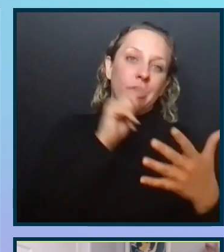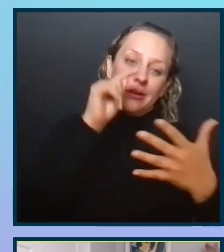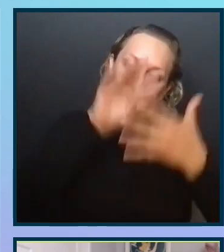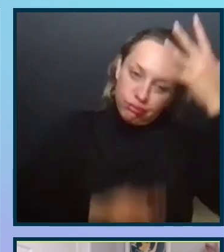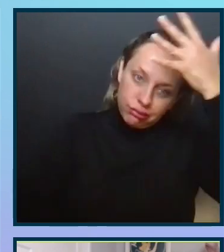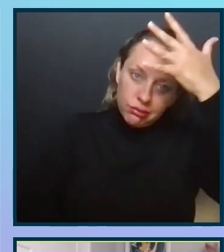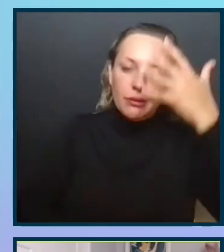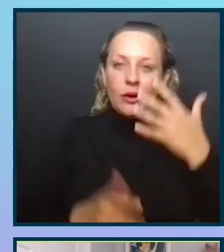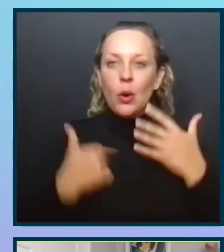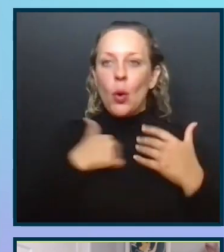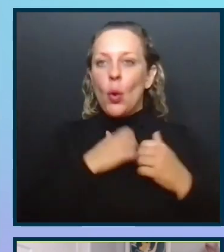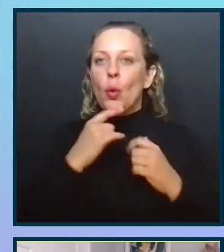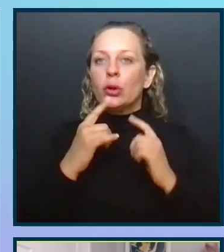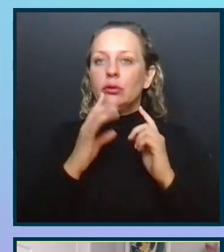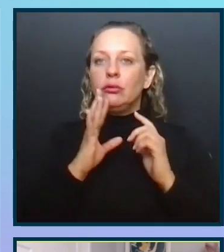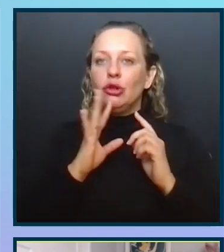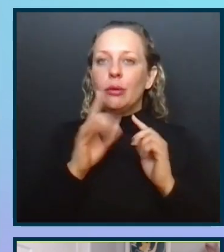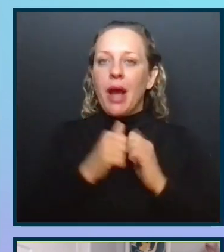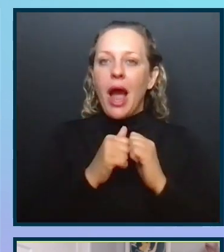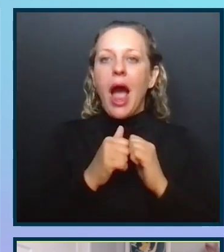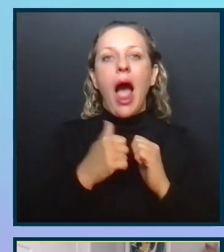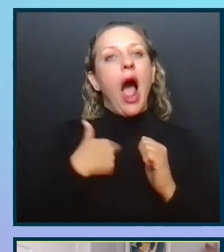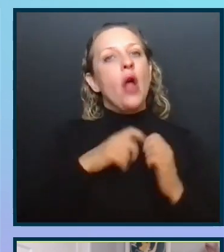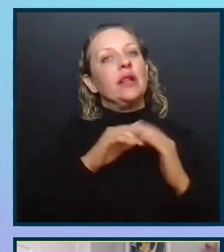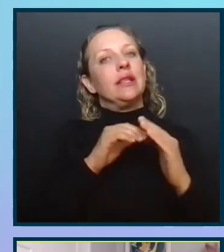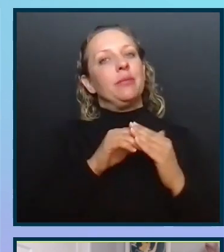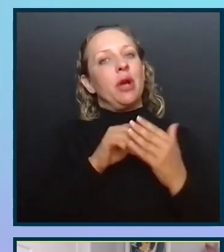using the web content accessibility guidelines as a guide.